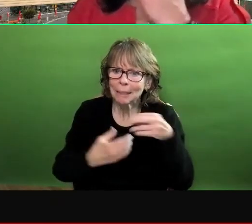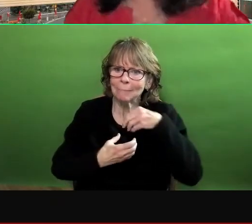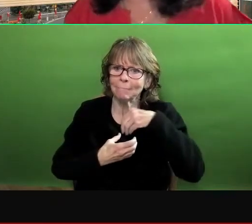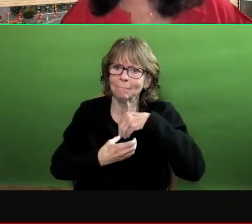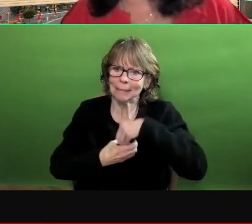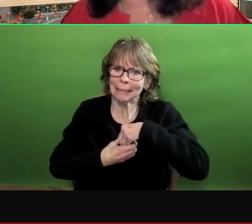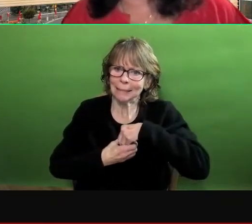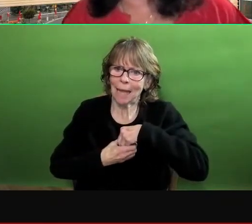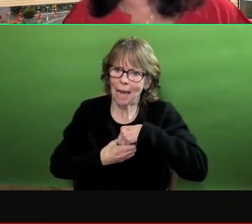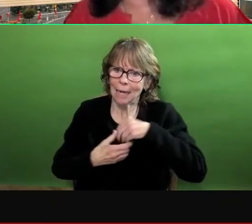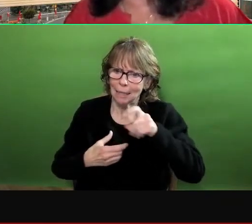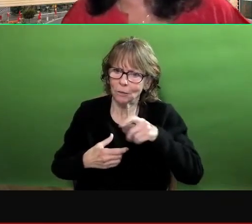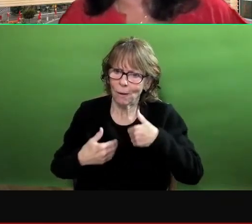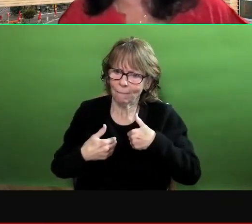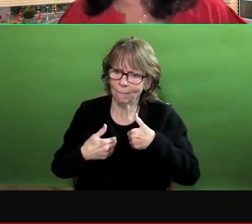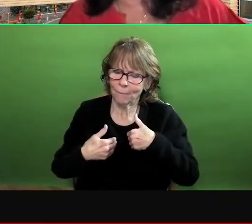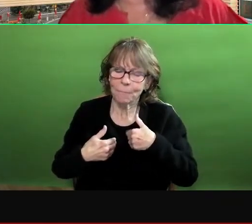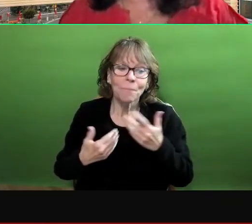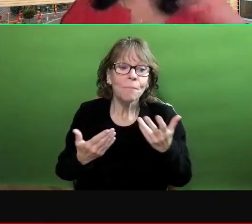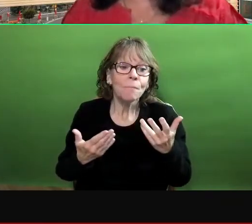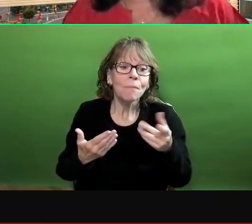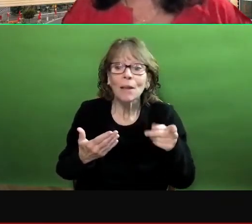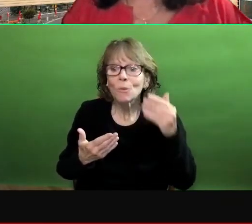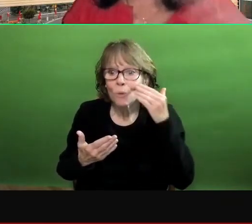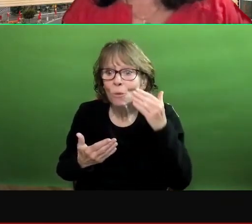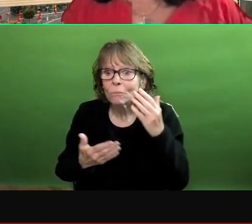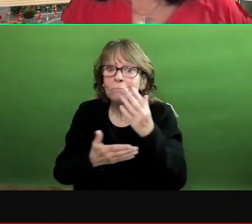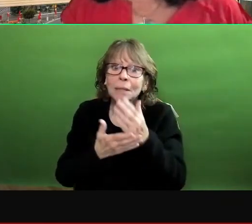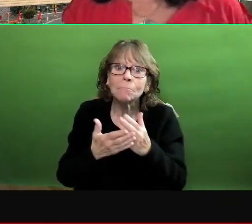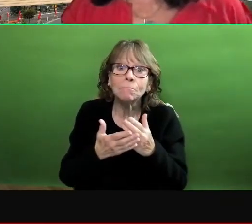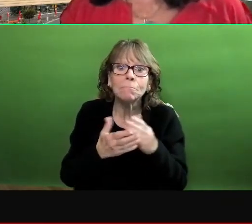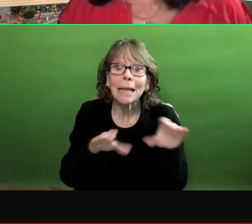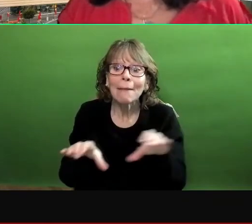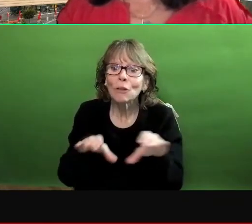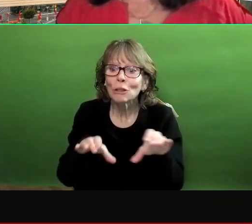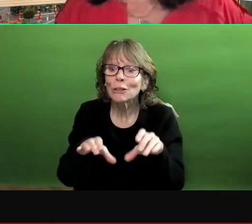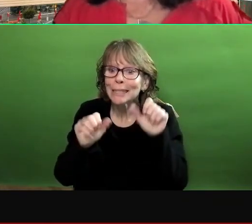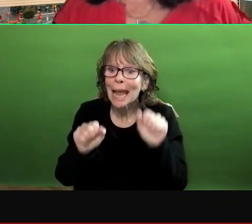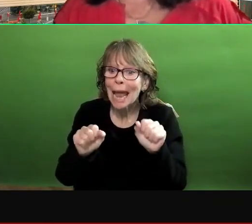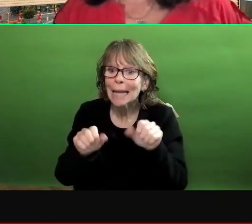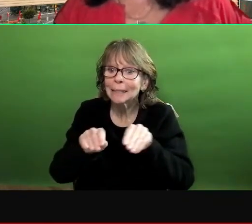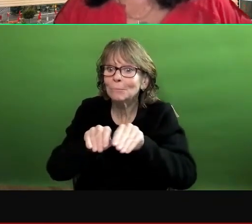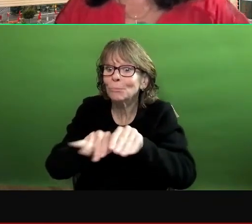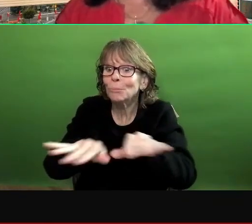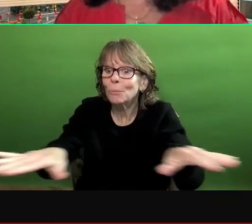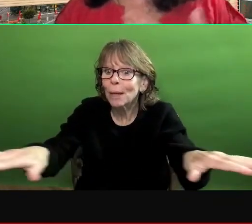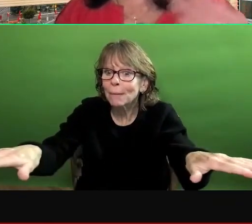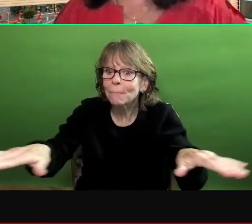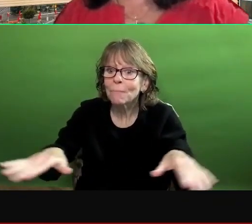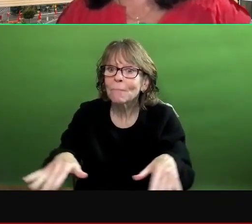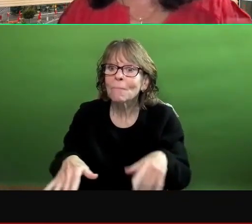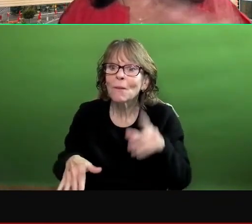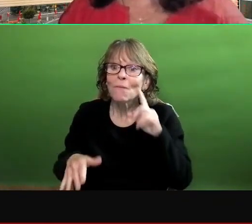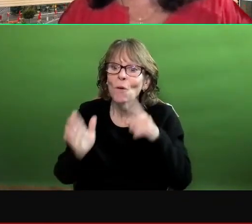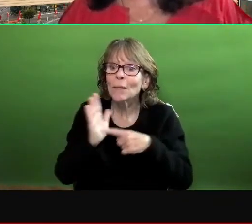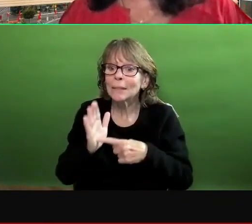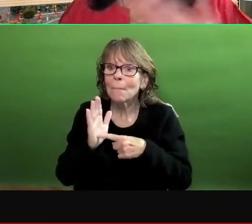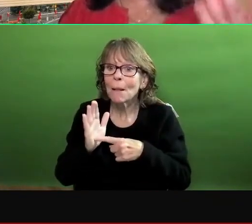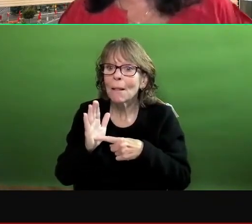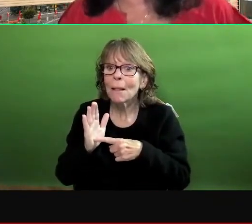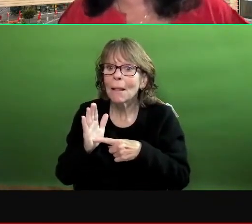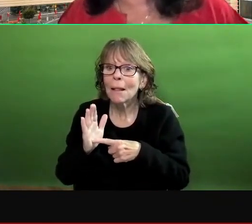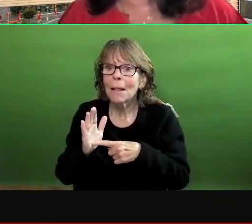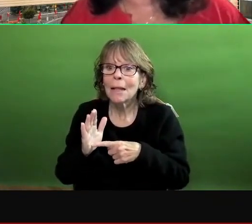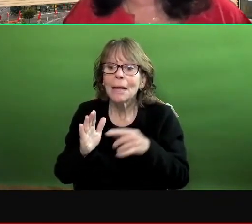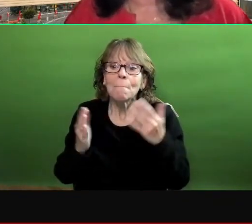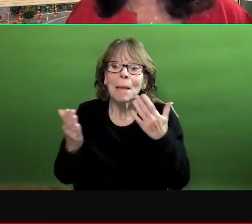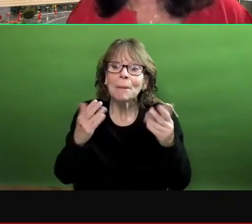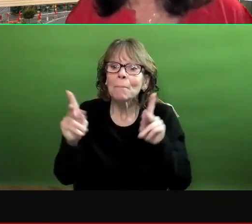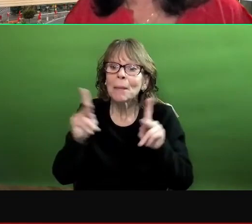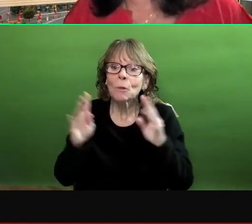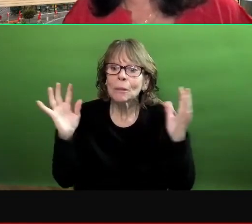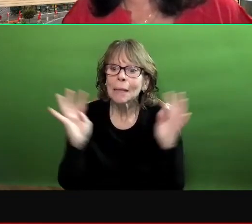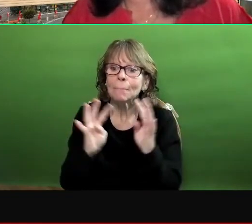behaviors can spread. Common example is smoking tends to kinda catch on in groups of people.